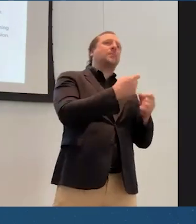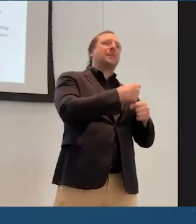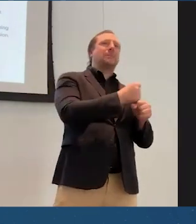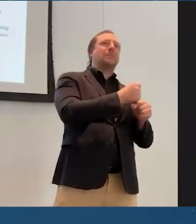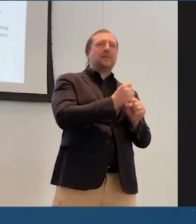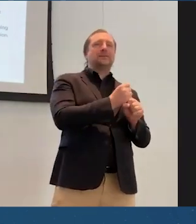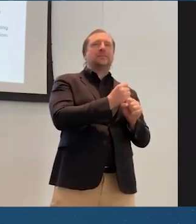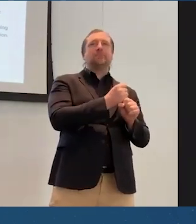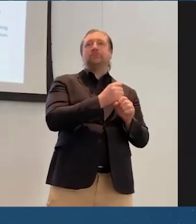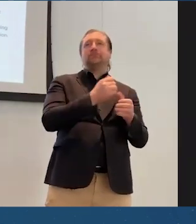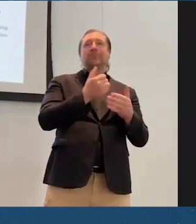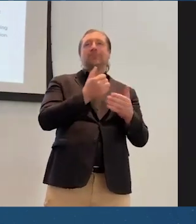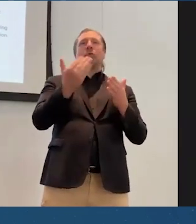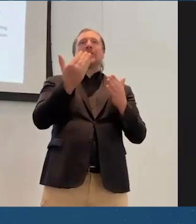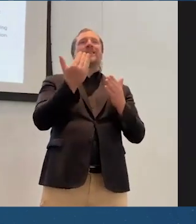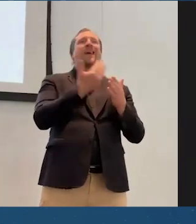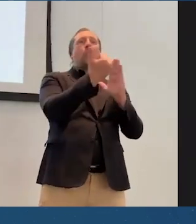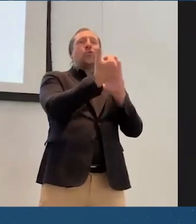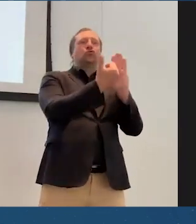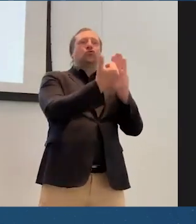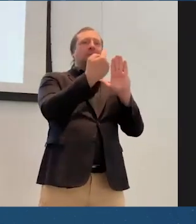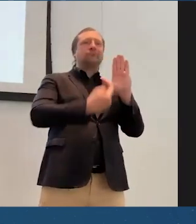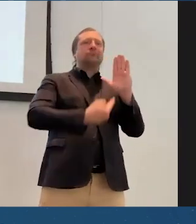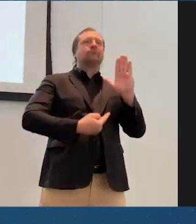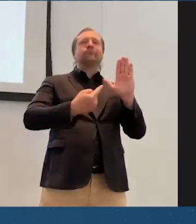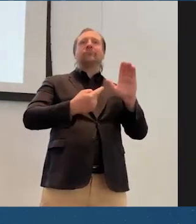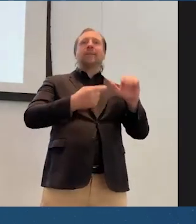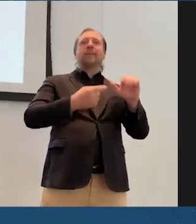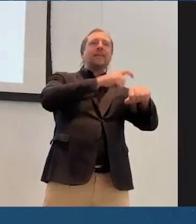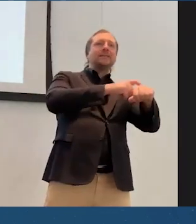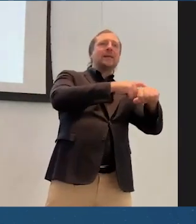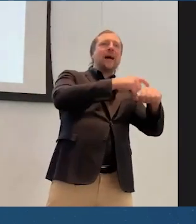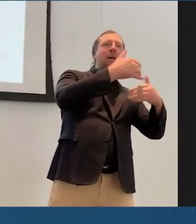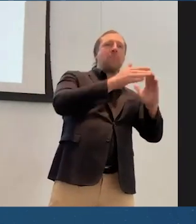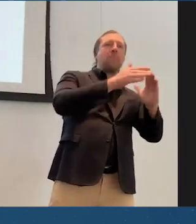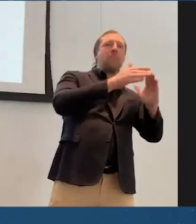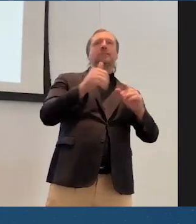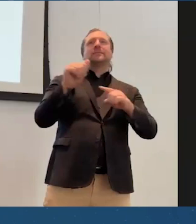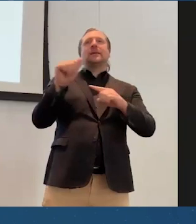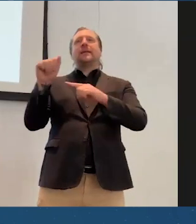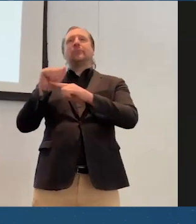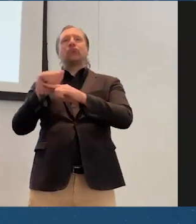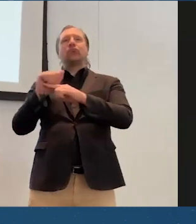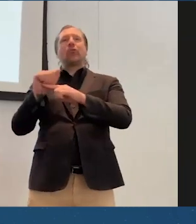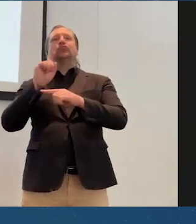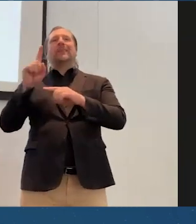All things in our agendas are like, timebox and exercise. So they're activity based, which is really helpful